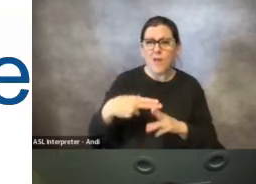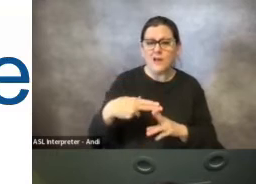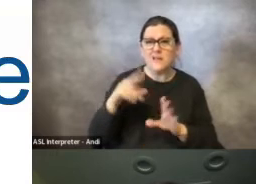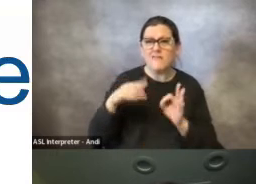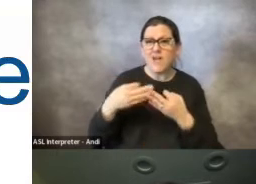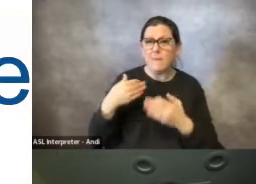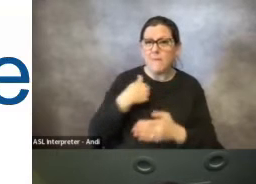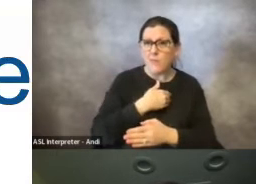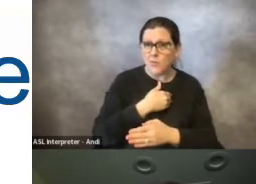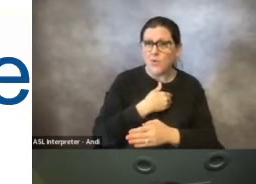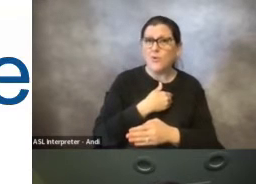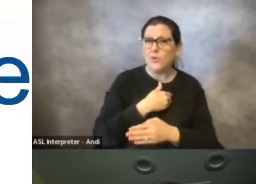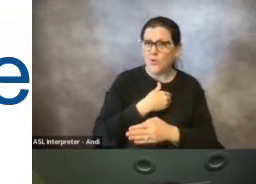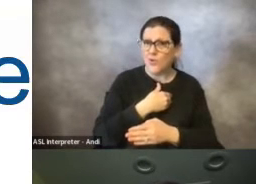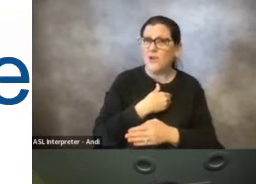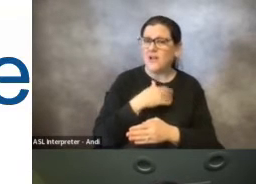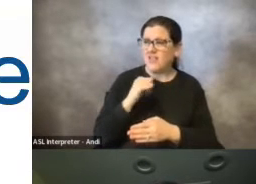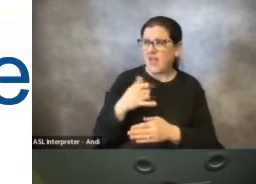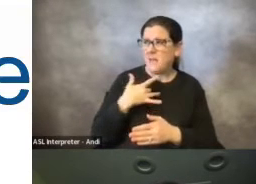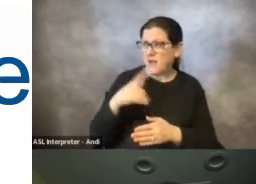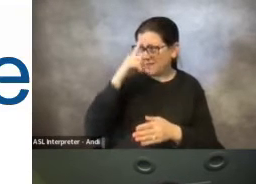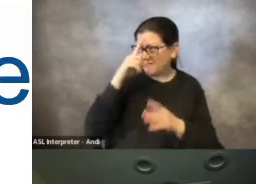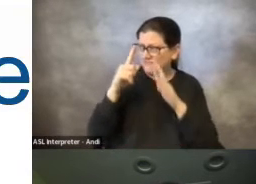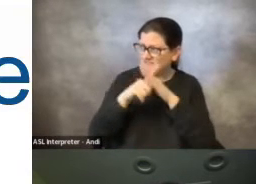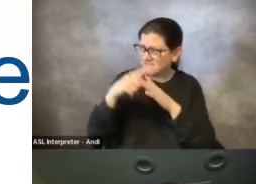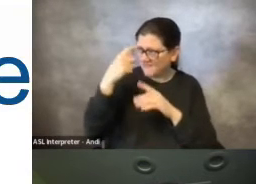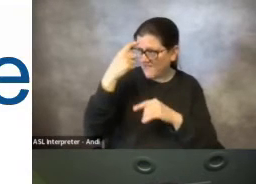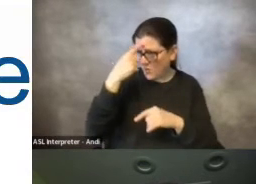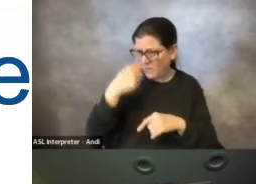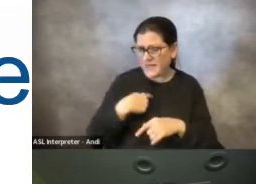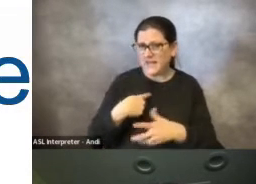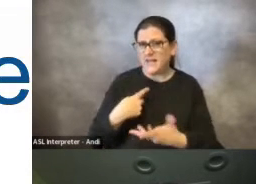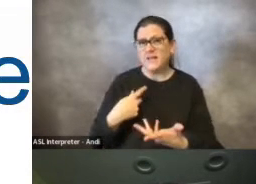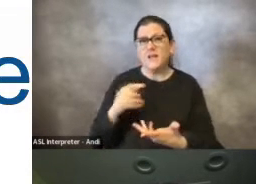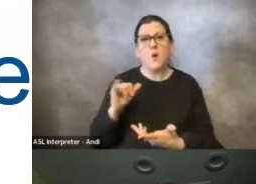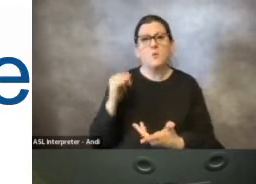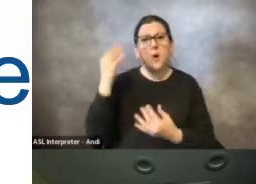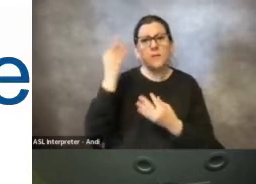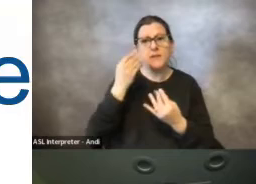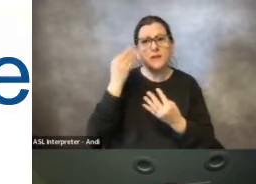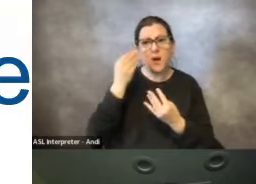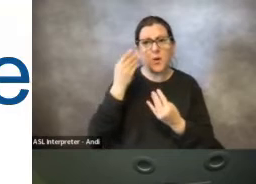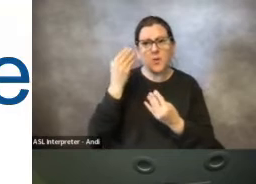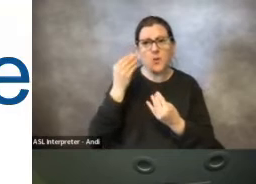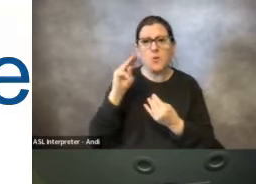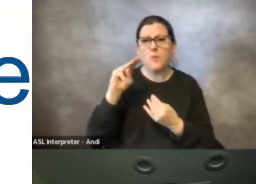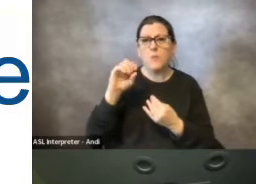know, those kinds of things do cross your mind. I'm thinking about what Monique shared with a